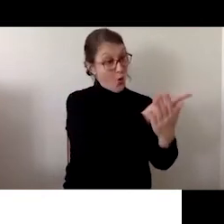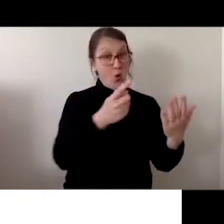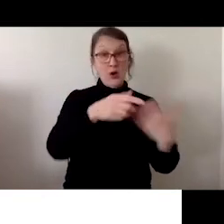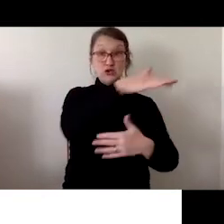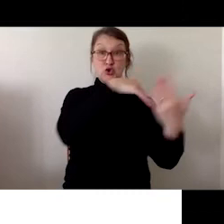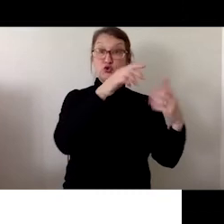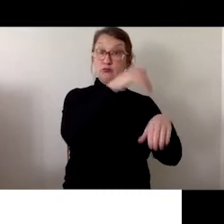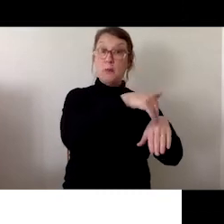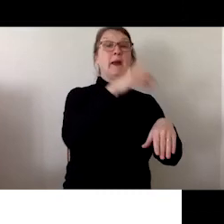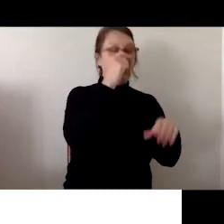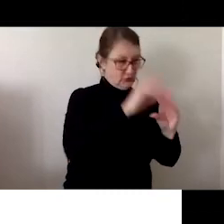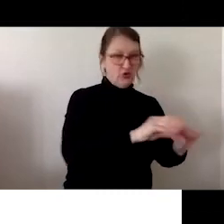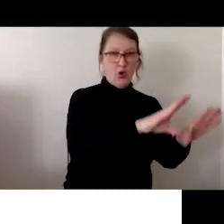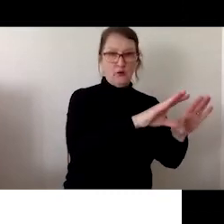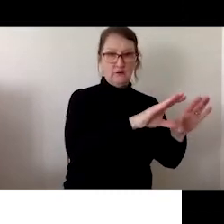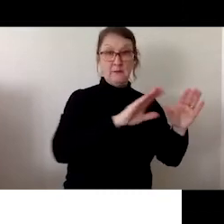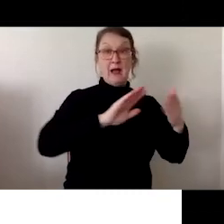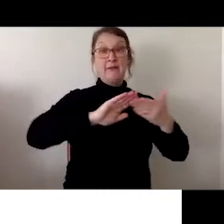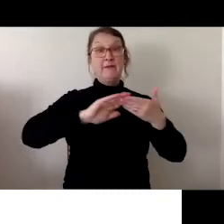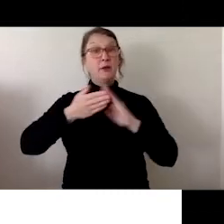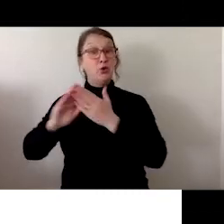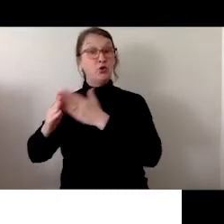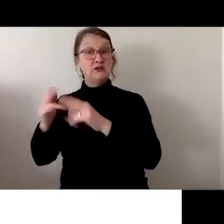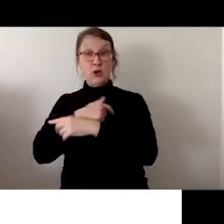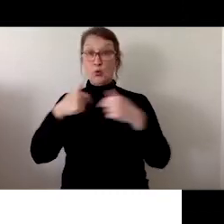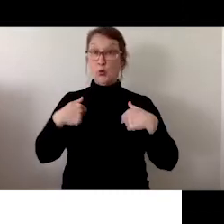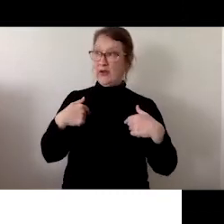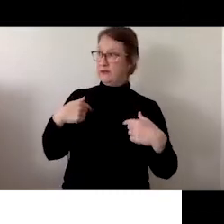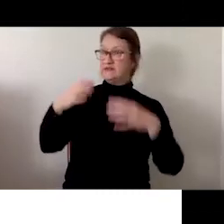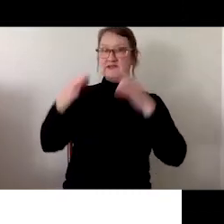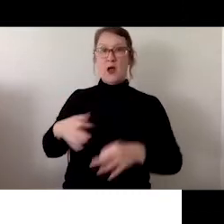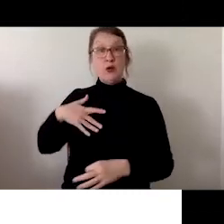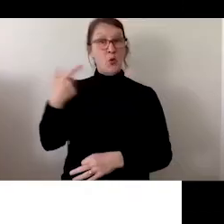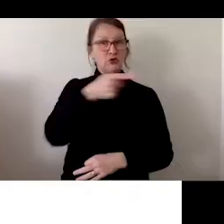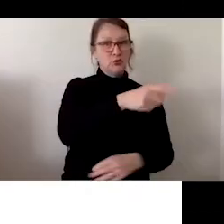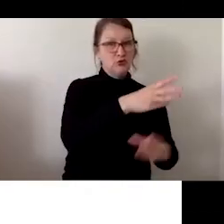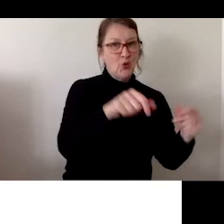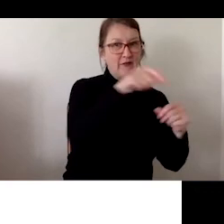but, as a community, we're just making choices not to." That's our belief statement.